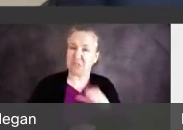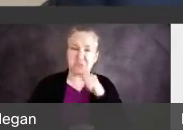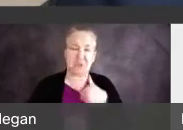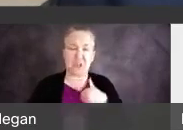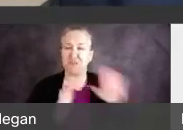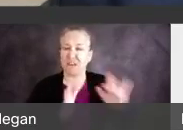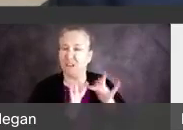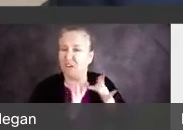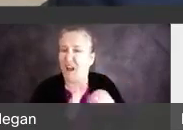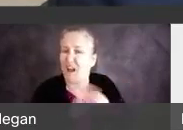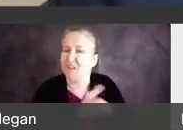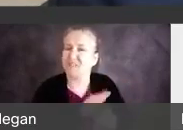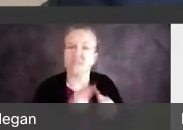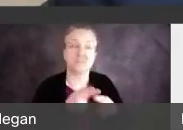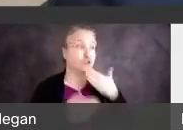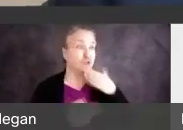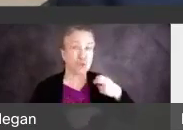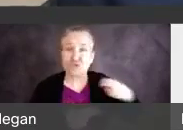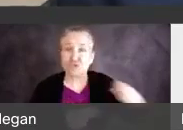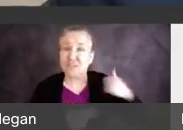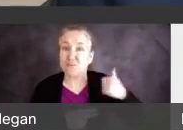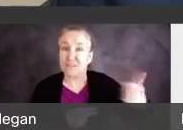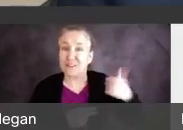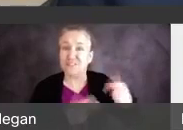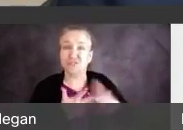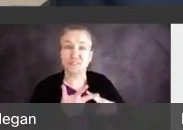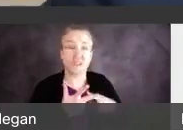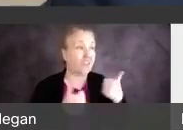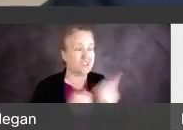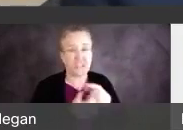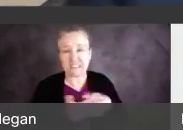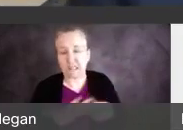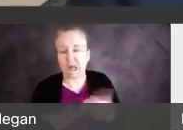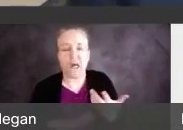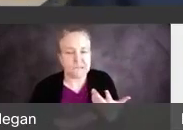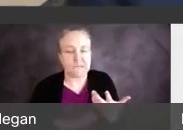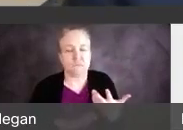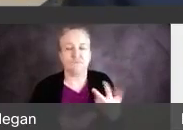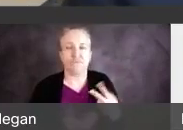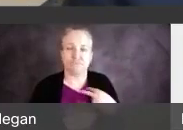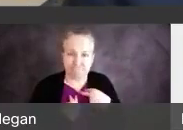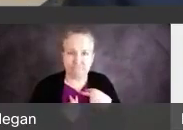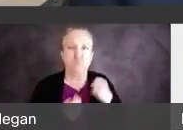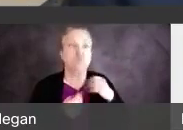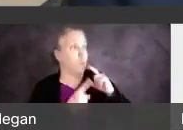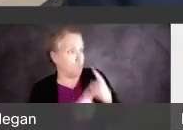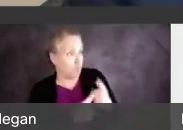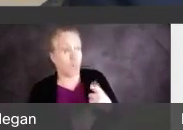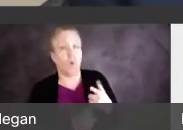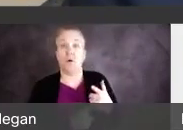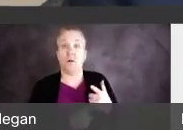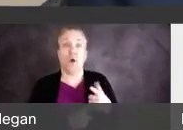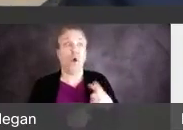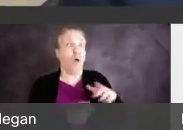or good transportation or other challenges. So our goal is to get through those locations first